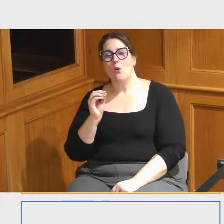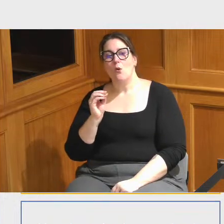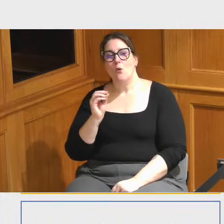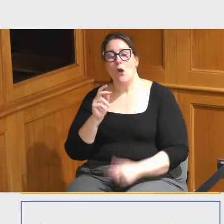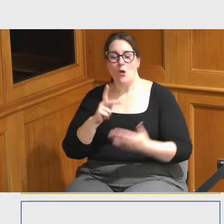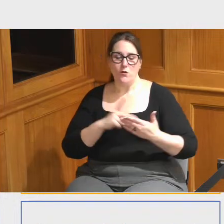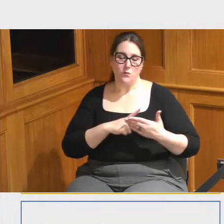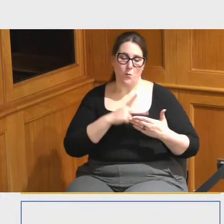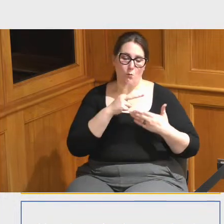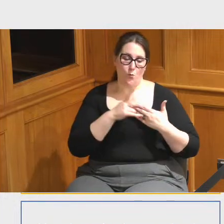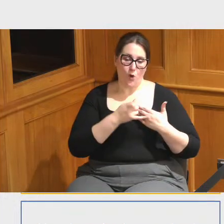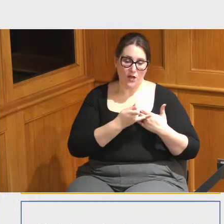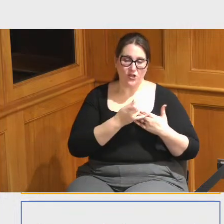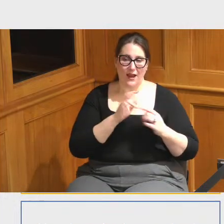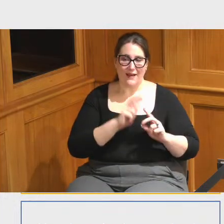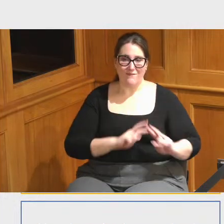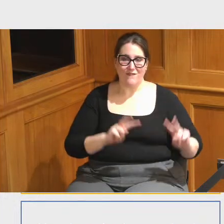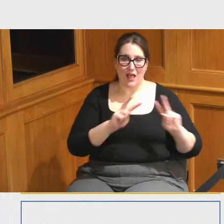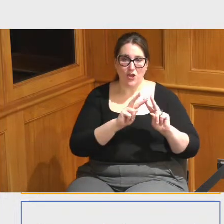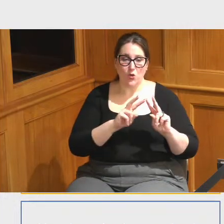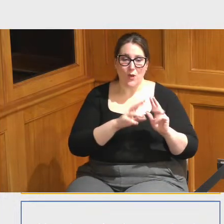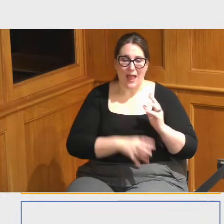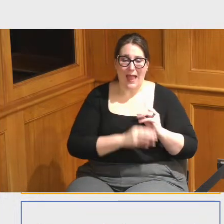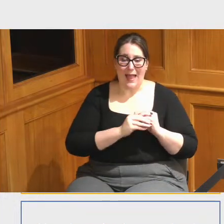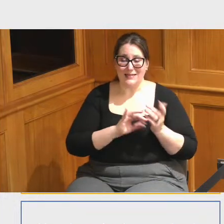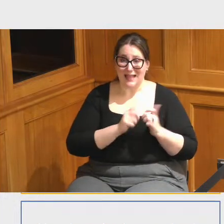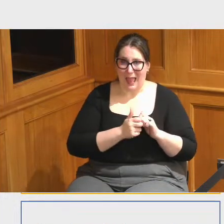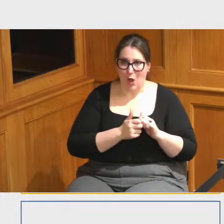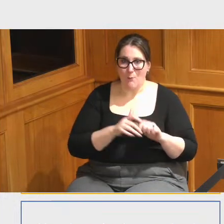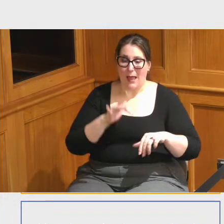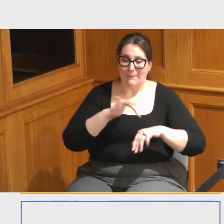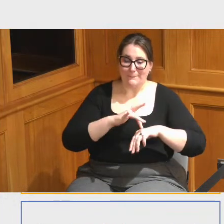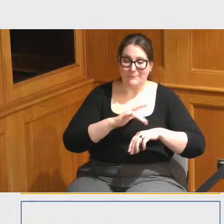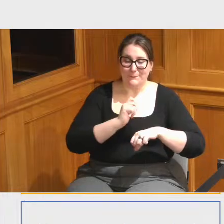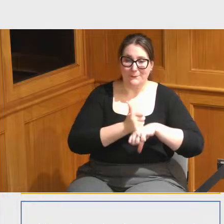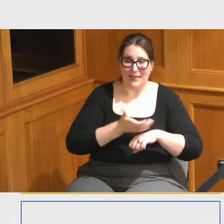value. It adds project value by being there. It's an important amenity that helps to serve upper